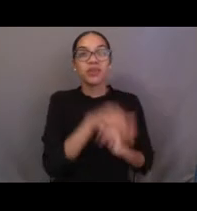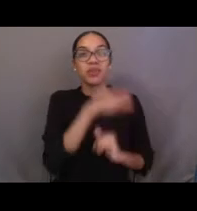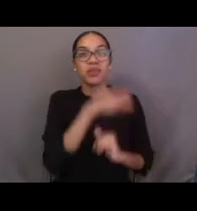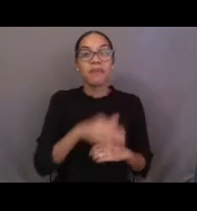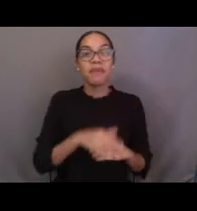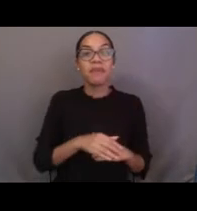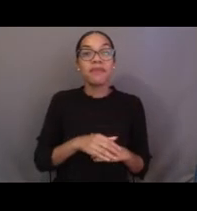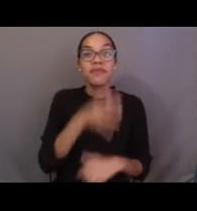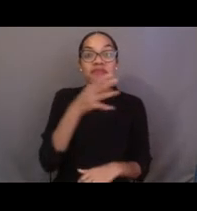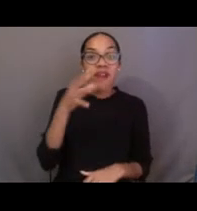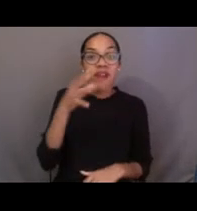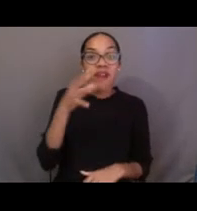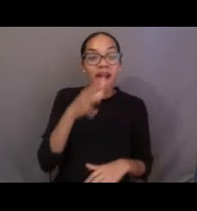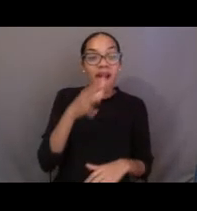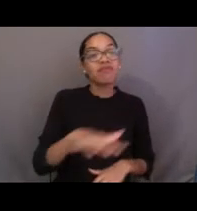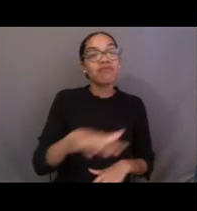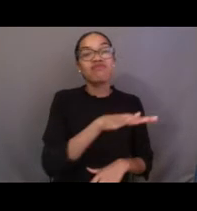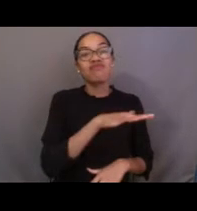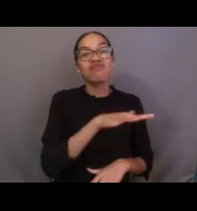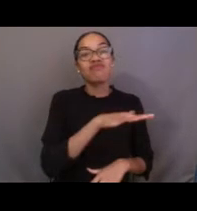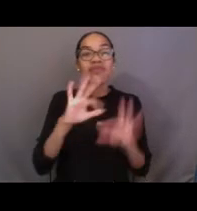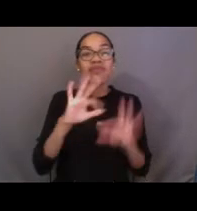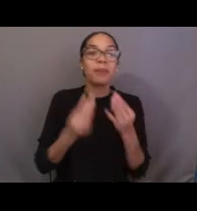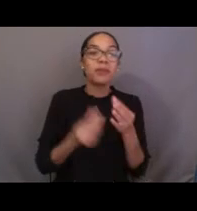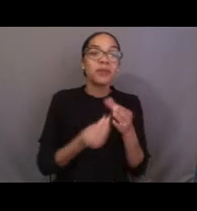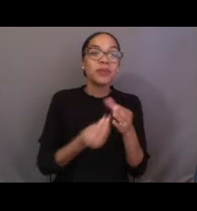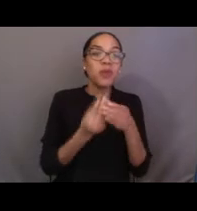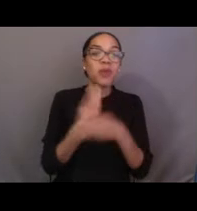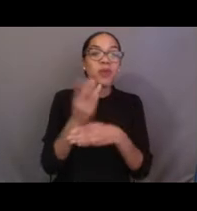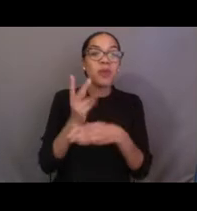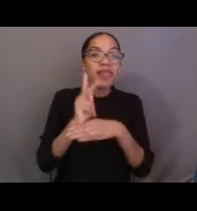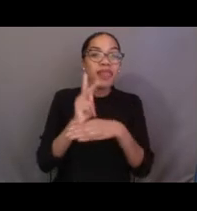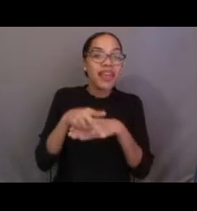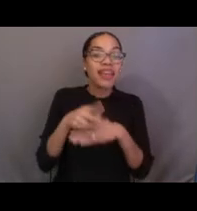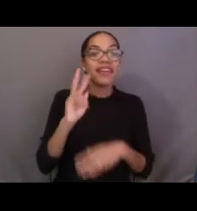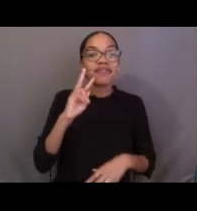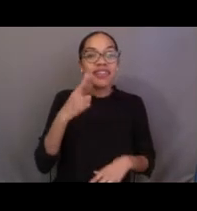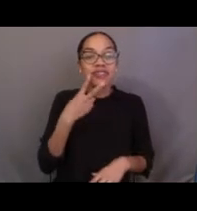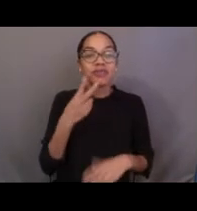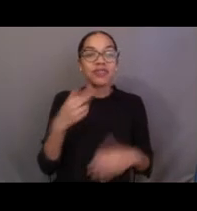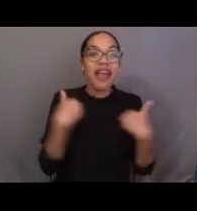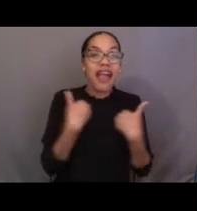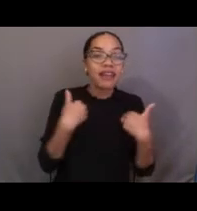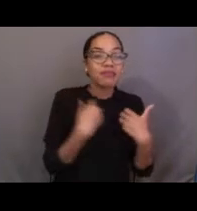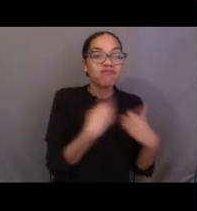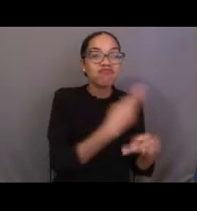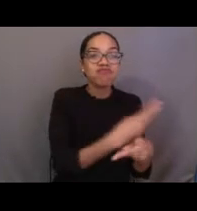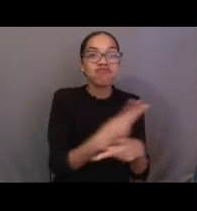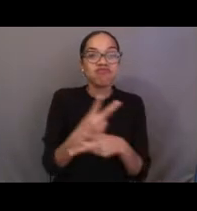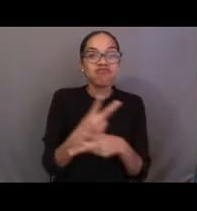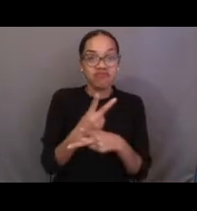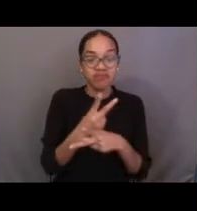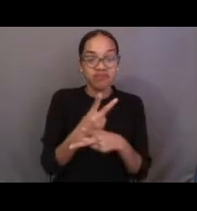grew a lot of vegetables and plants. And we raised a lot of animals. And I spent a lot of time outside in nature.